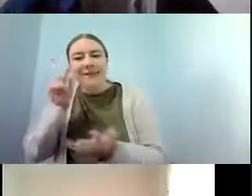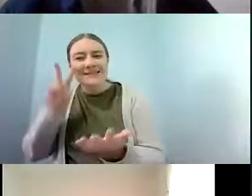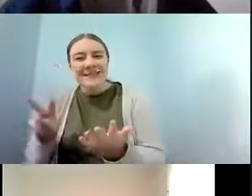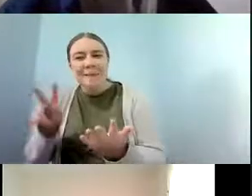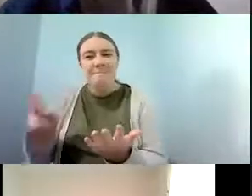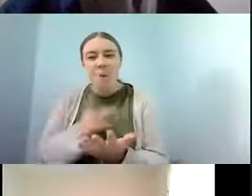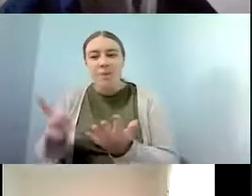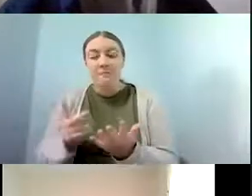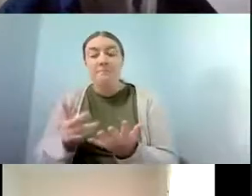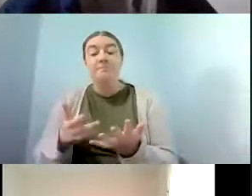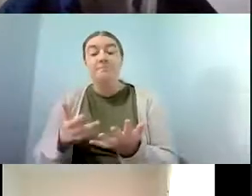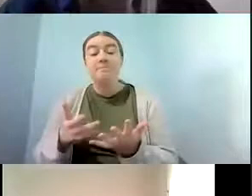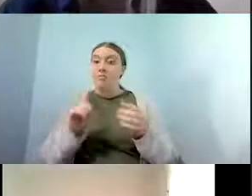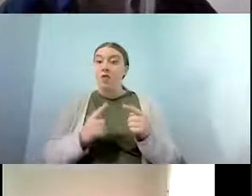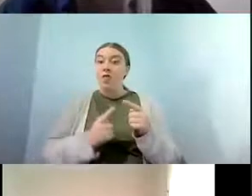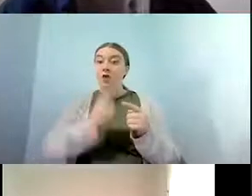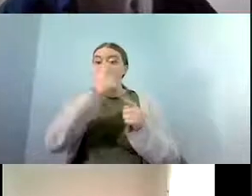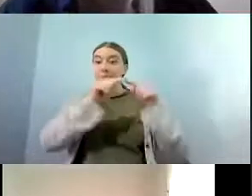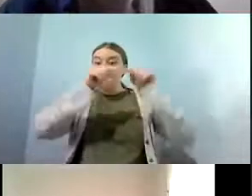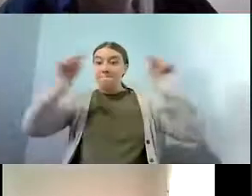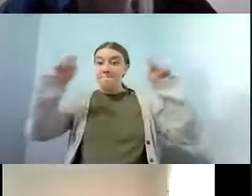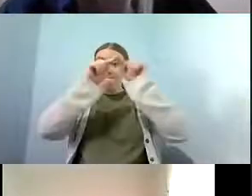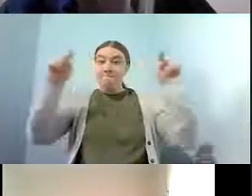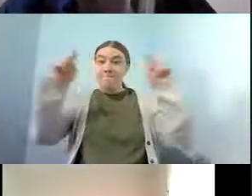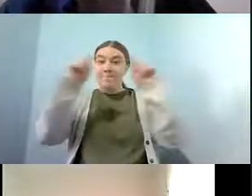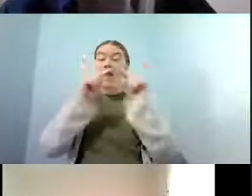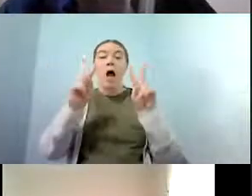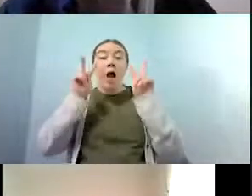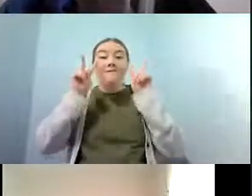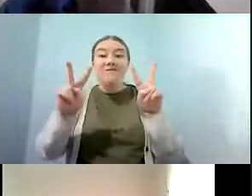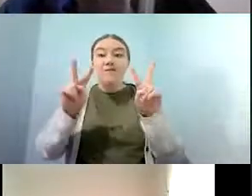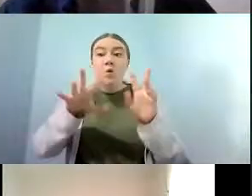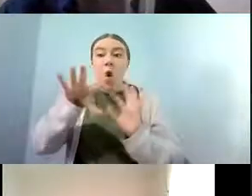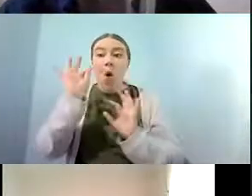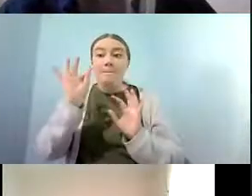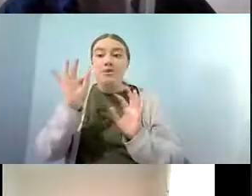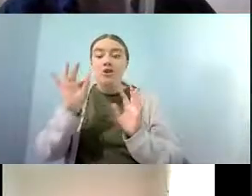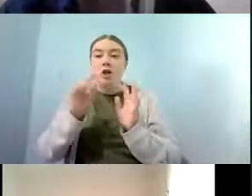so you'll need to click on the view options button in the top center of your screen and then click